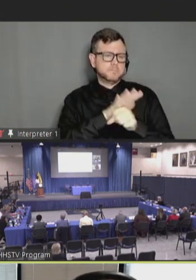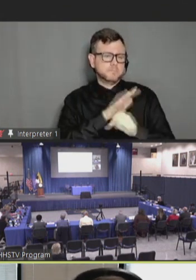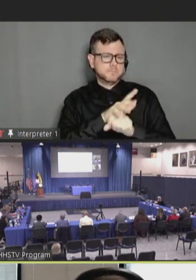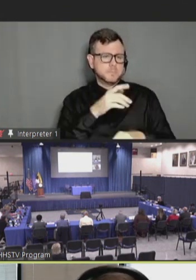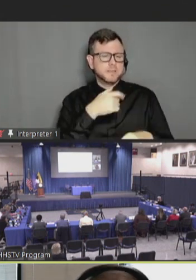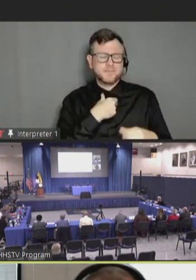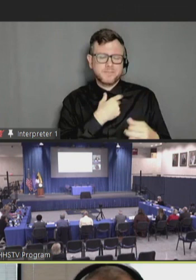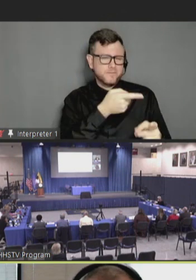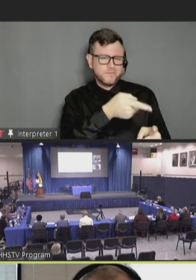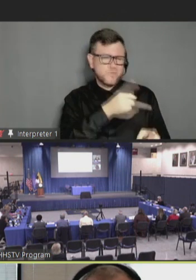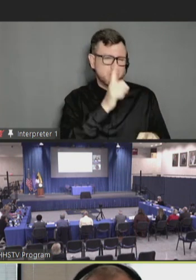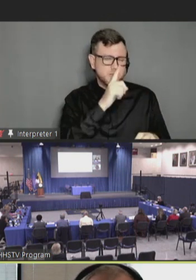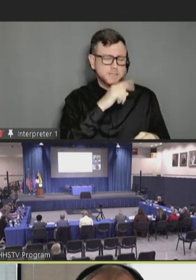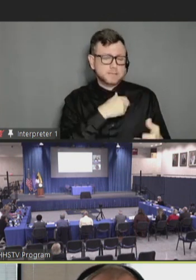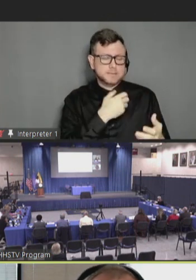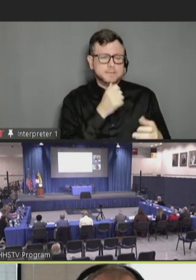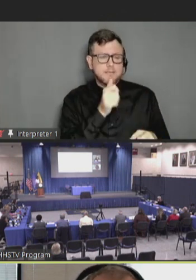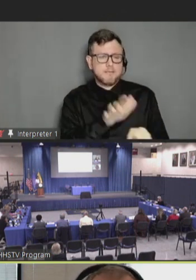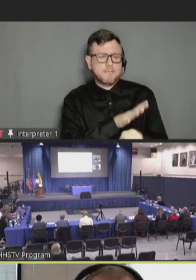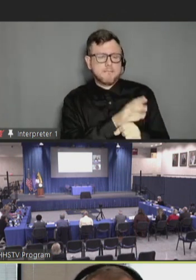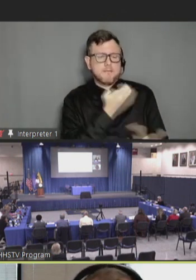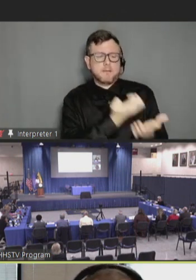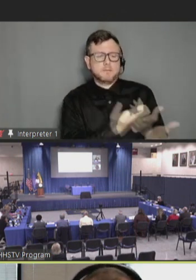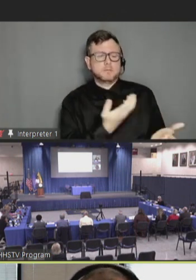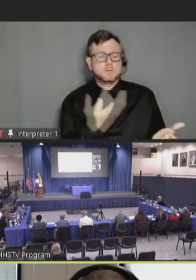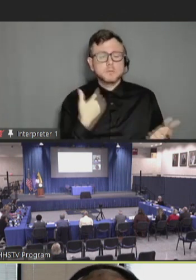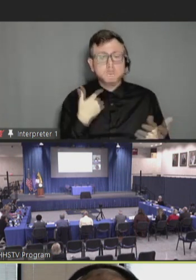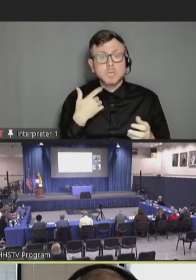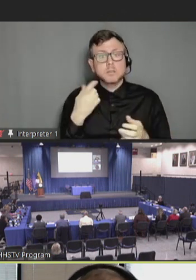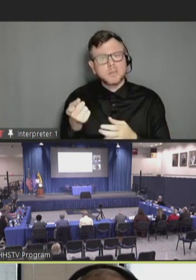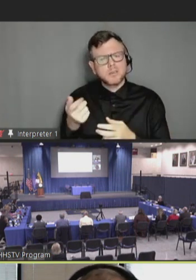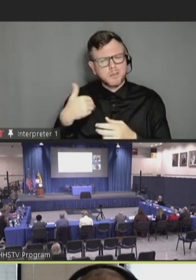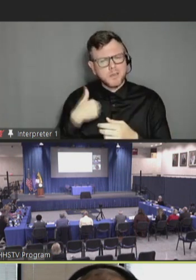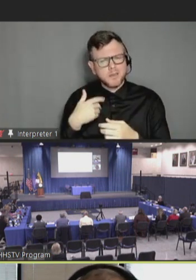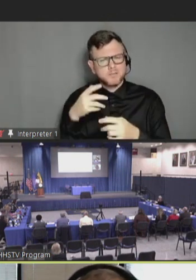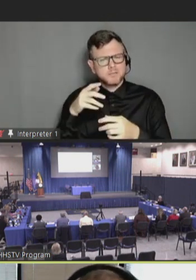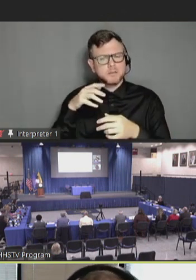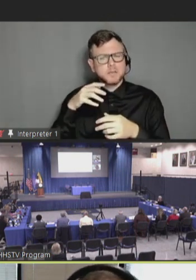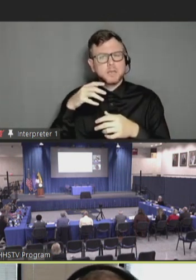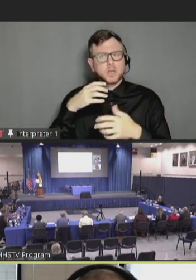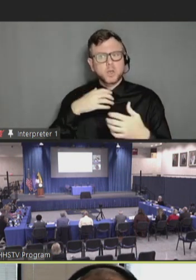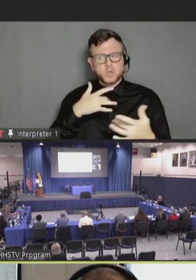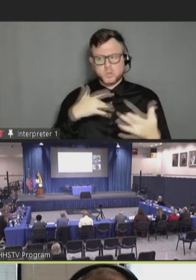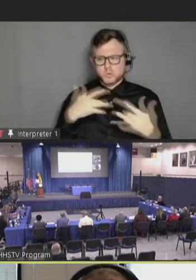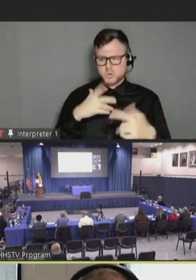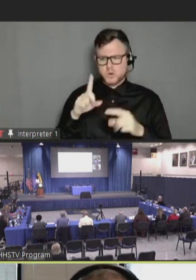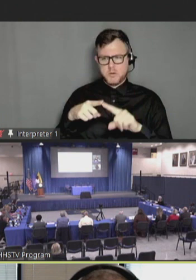There still is this public concern out there about ingredients including aluminum.